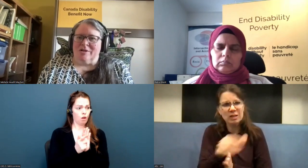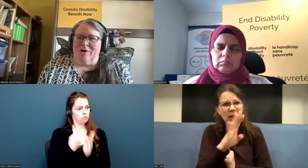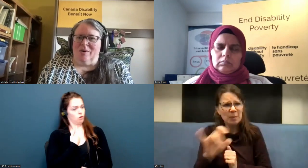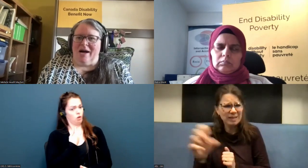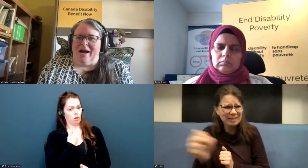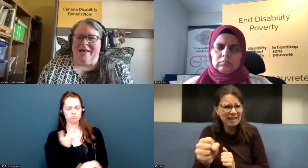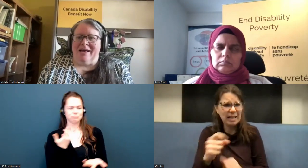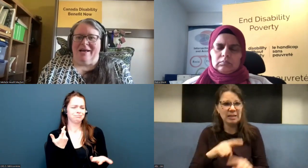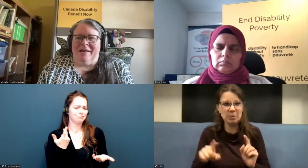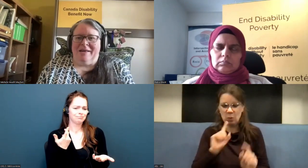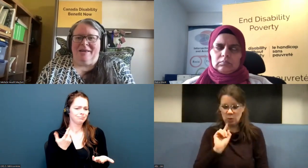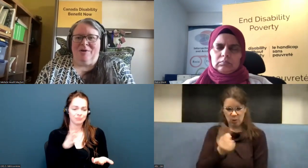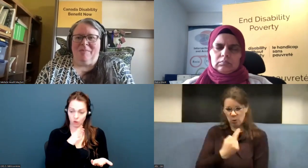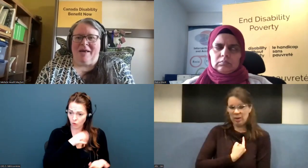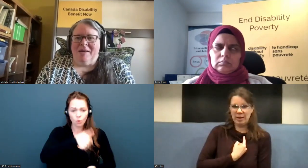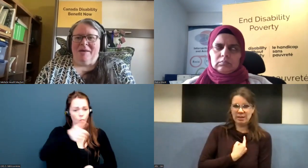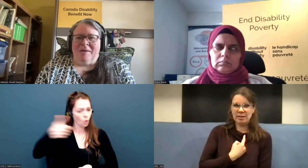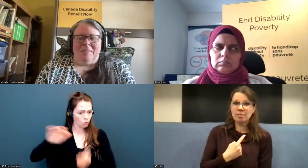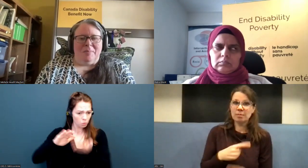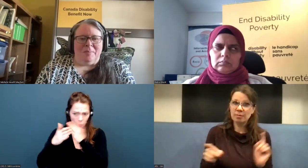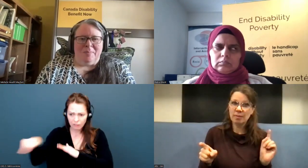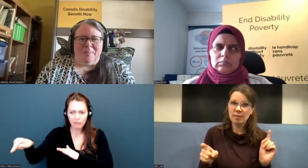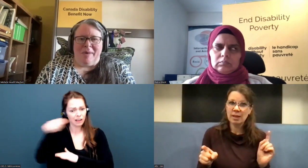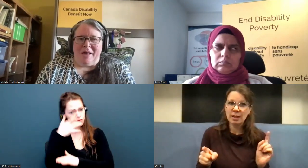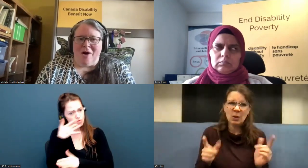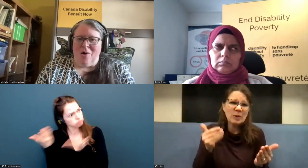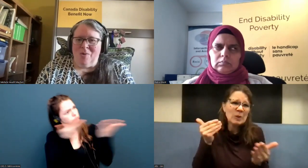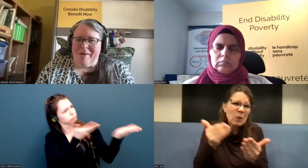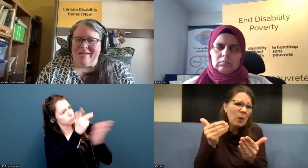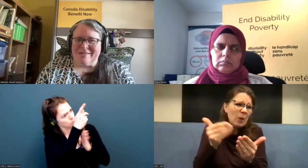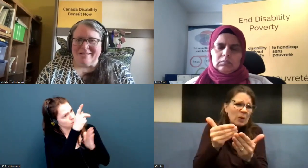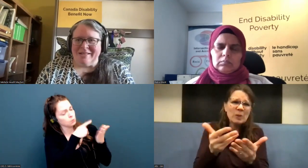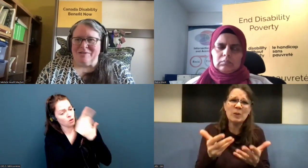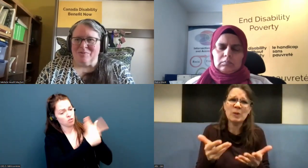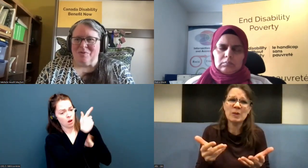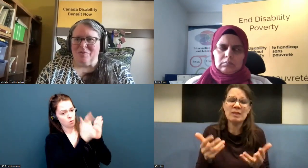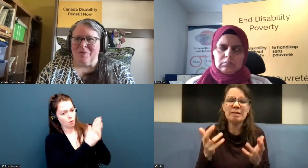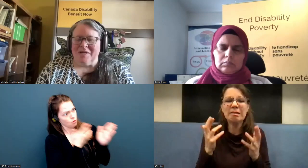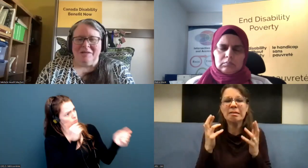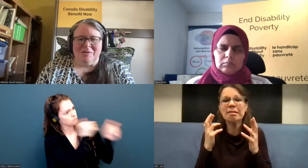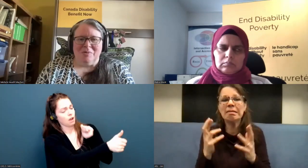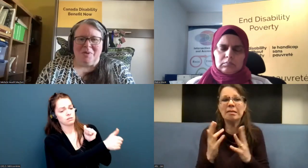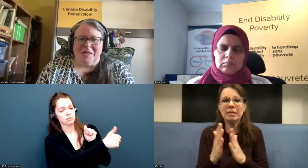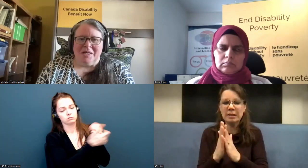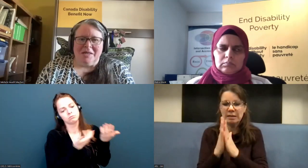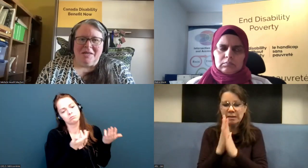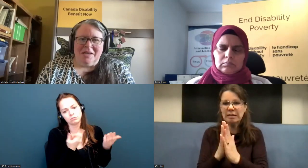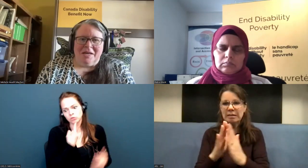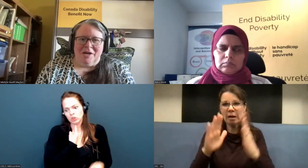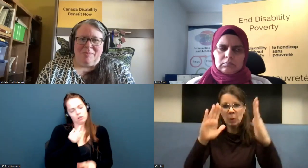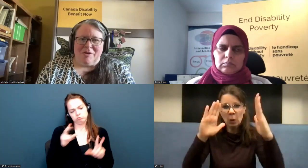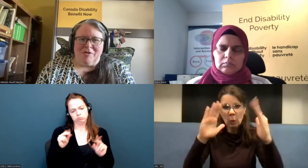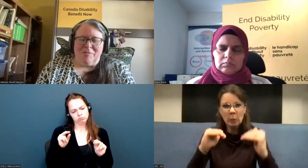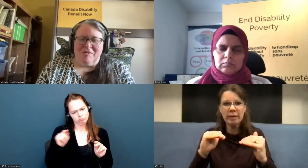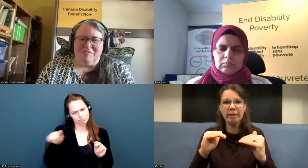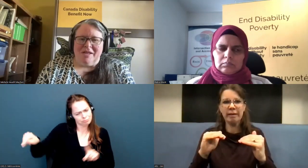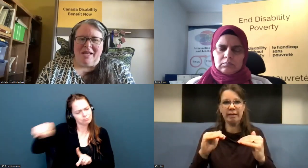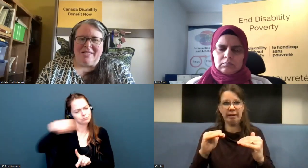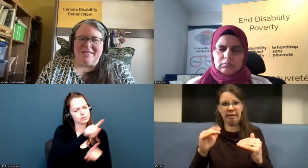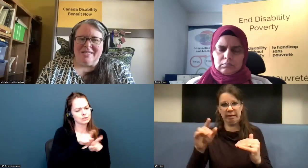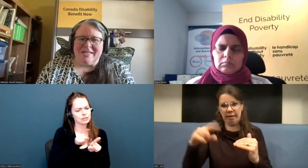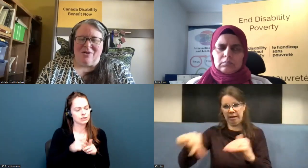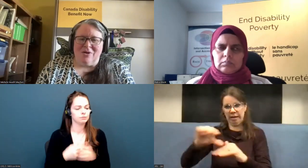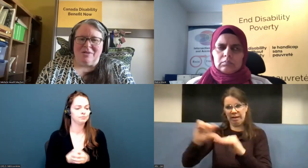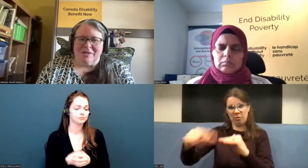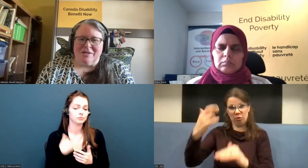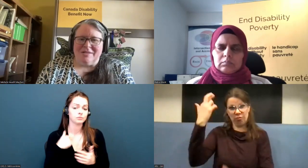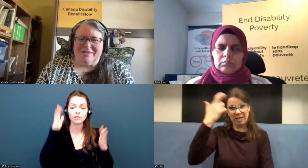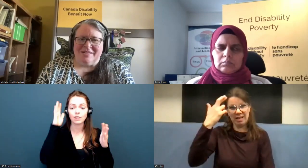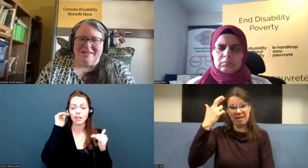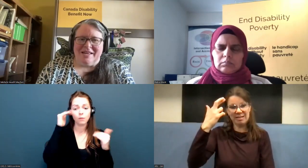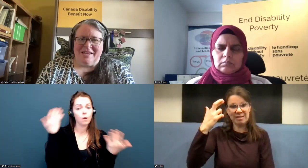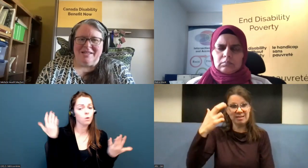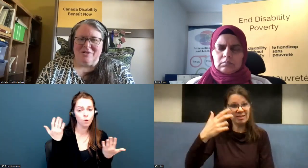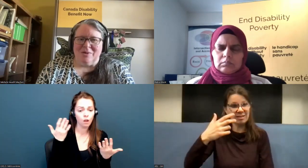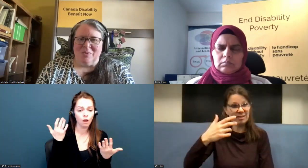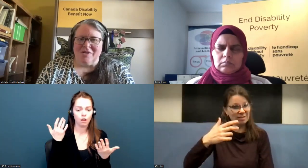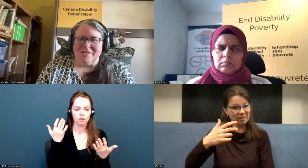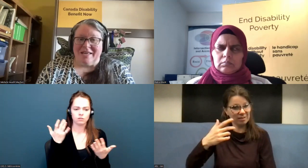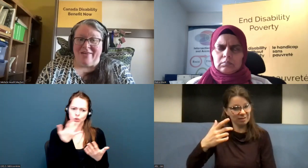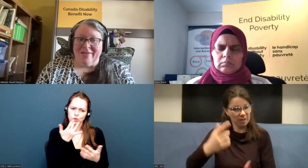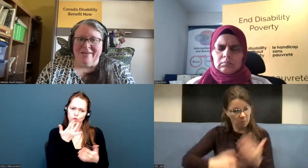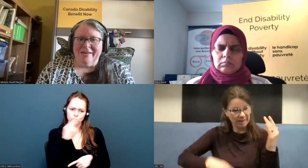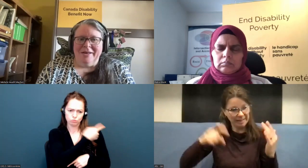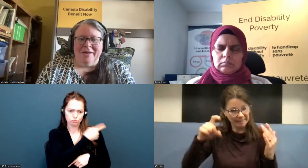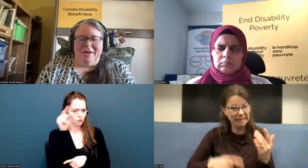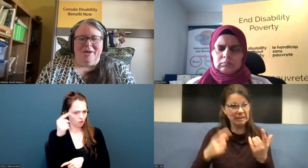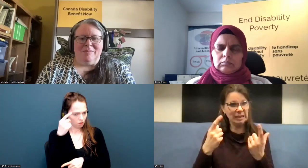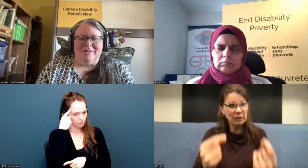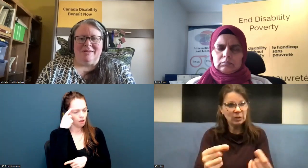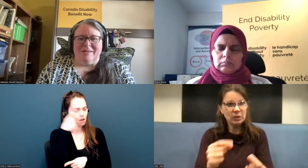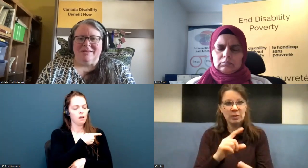SO MY HOPE IS THAT WE -- THE GOVERNMENT REALIZES HOW -- THAT THEY NEED TO WORK TOGETHER AND